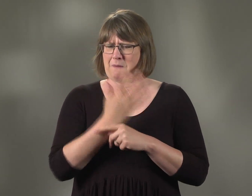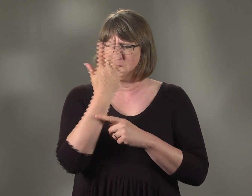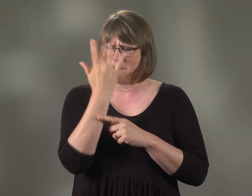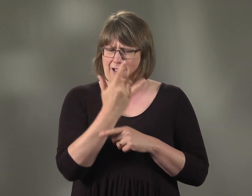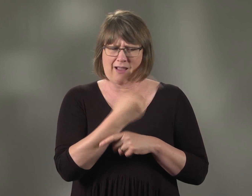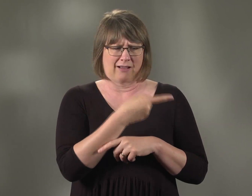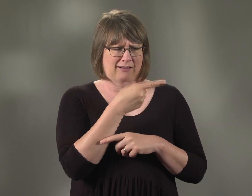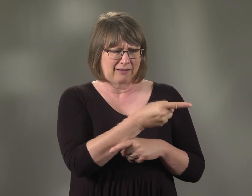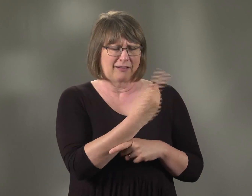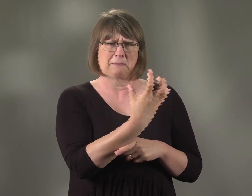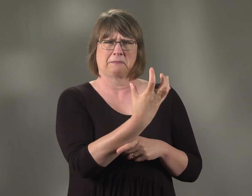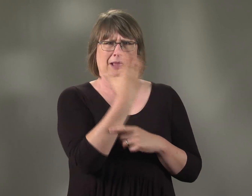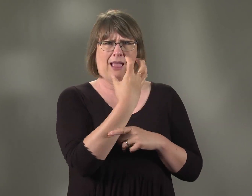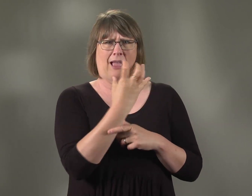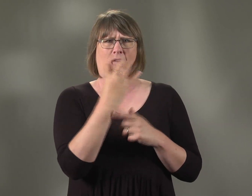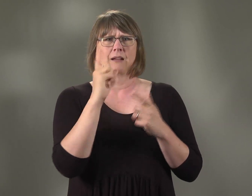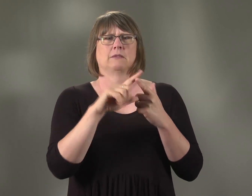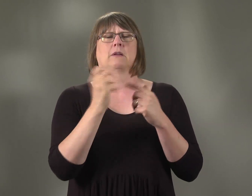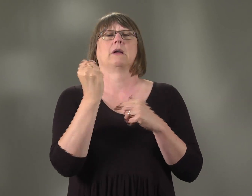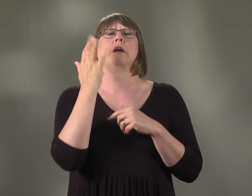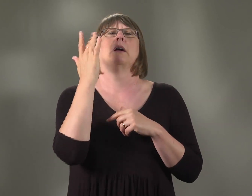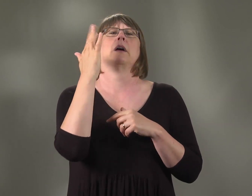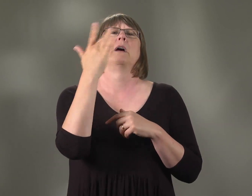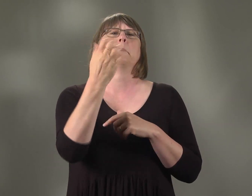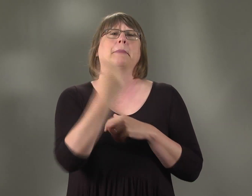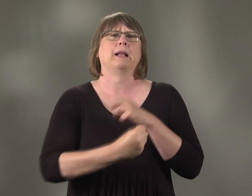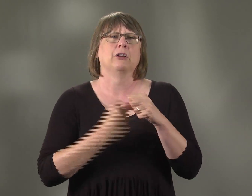I didn't figure out why I got in trouble until many years later,